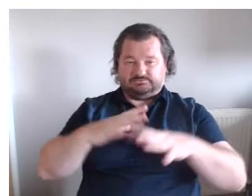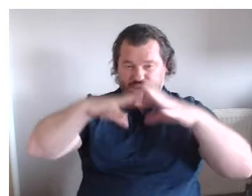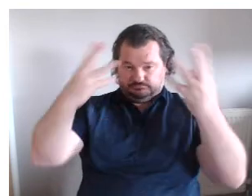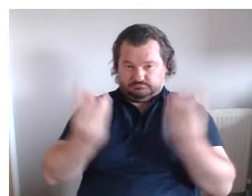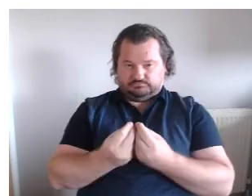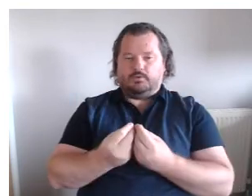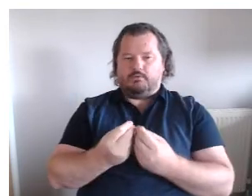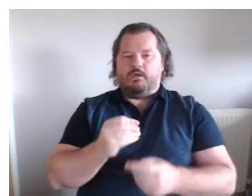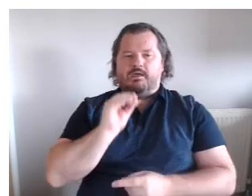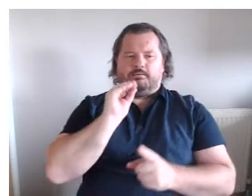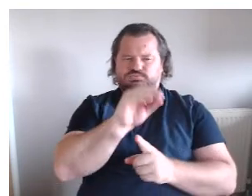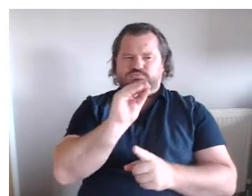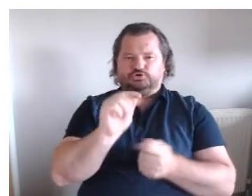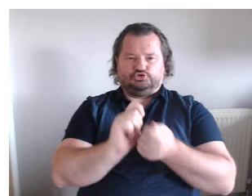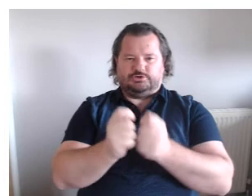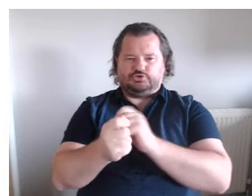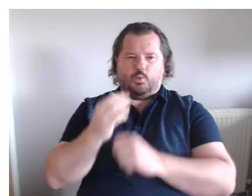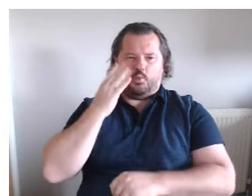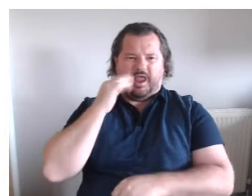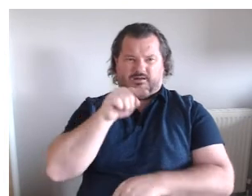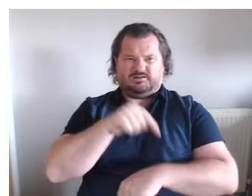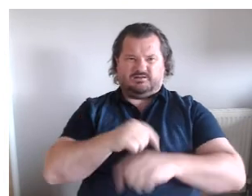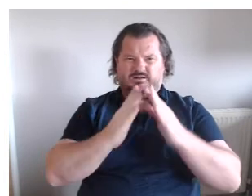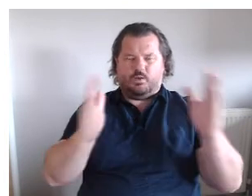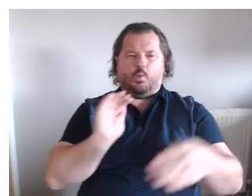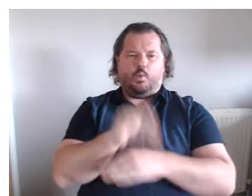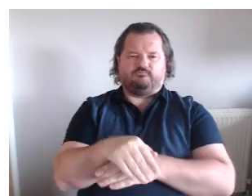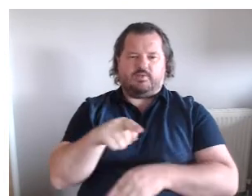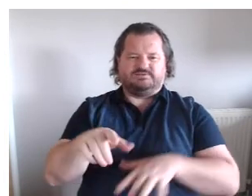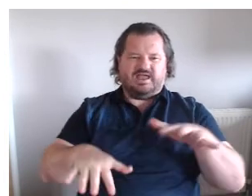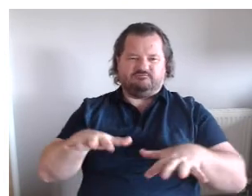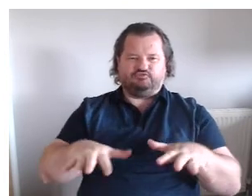and insert changepoints only in regions longer than this average length.